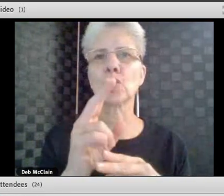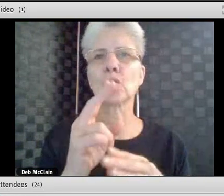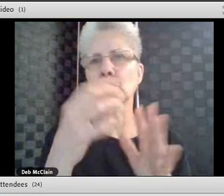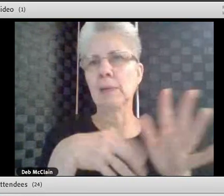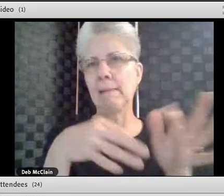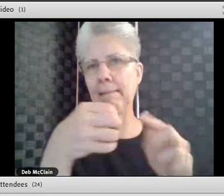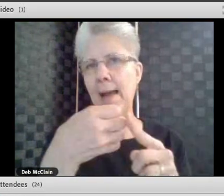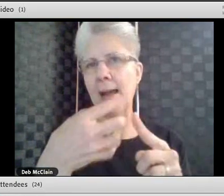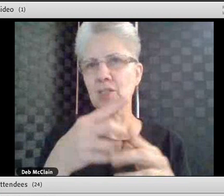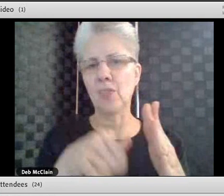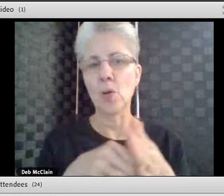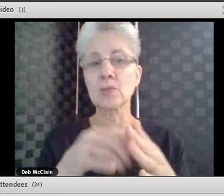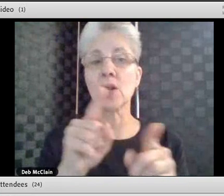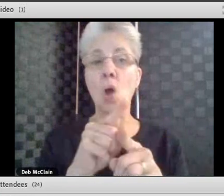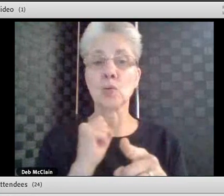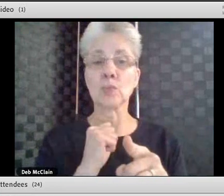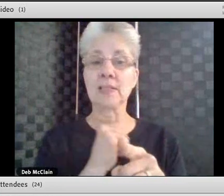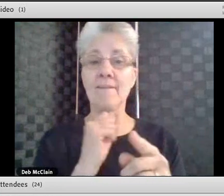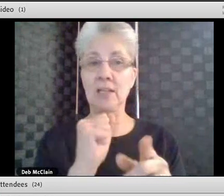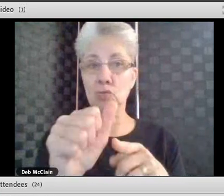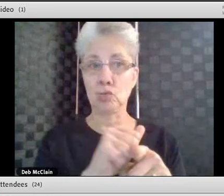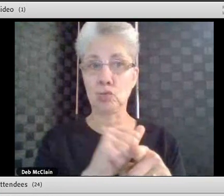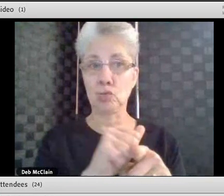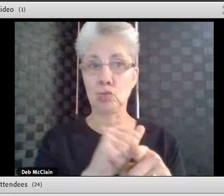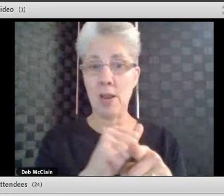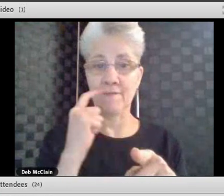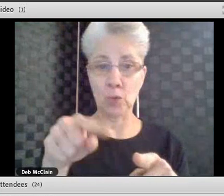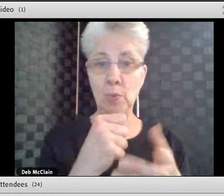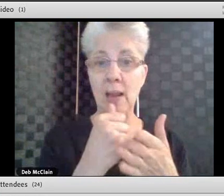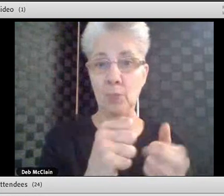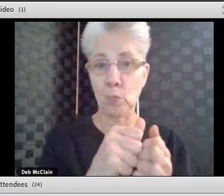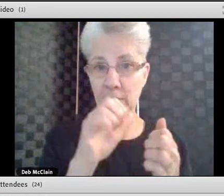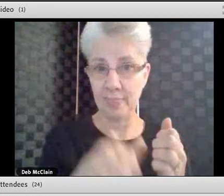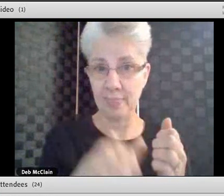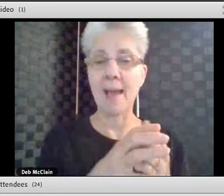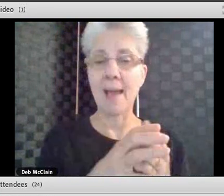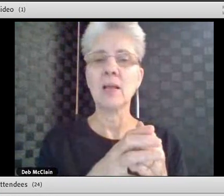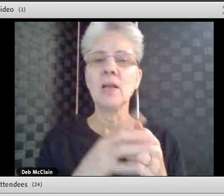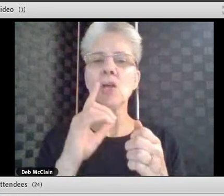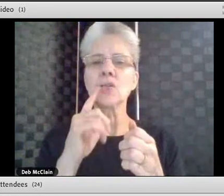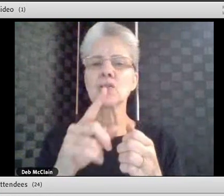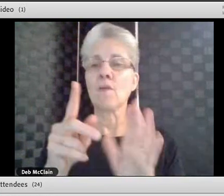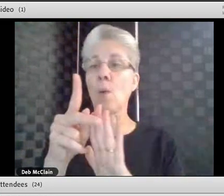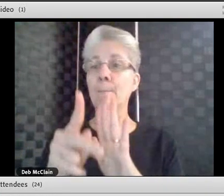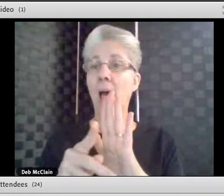and have user guides for those. They also have staff that can come in and train and help you with that.